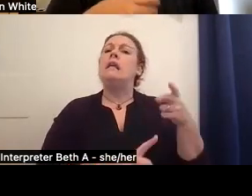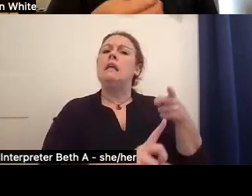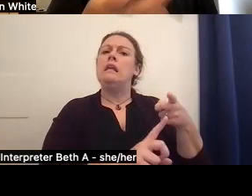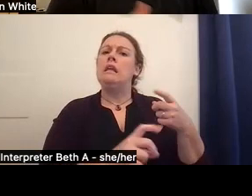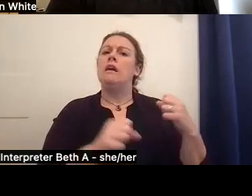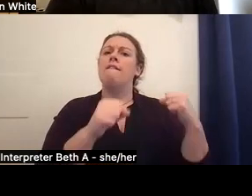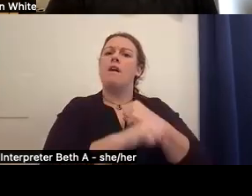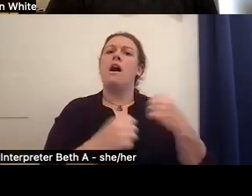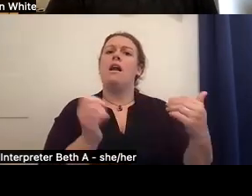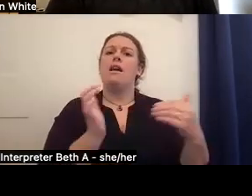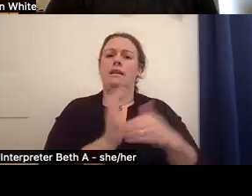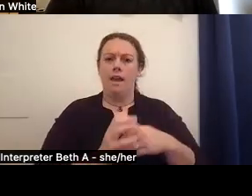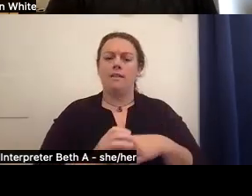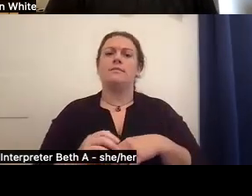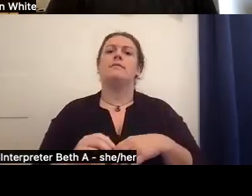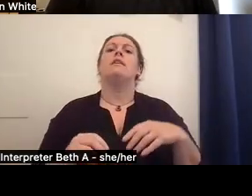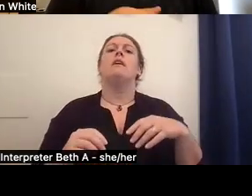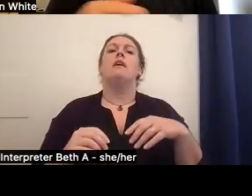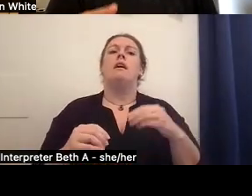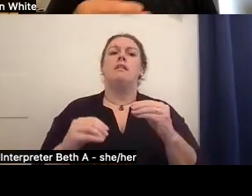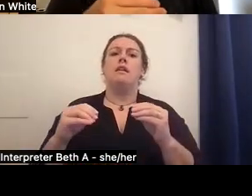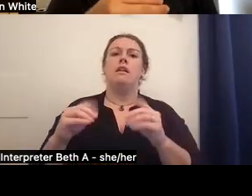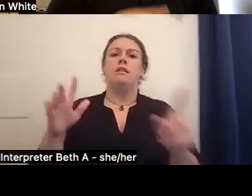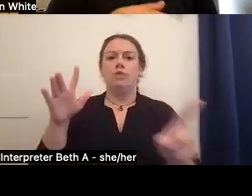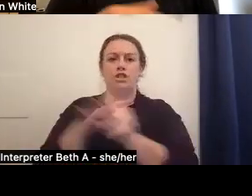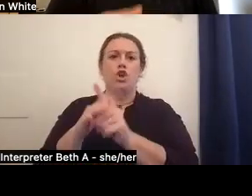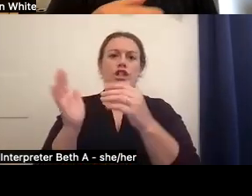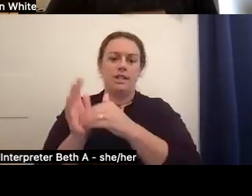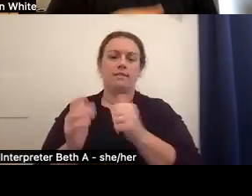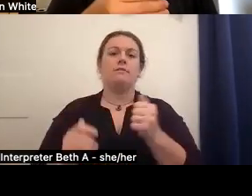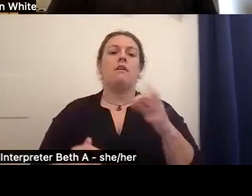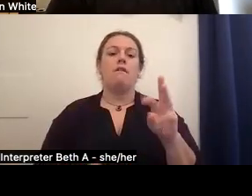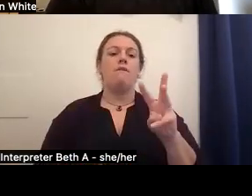and our sacred past to our communities because he feared that it would deny him and others access,